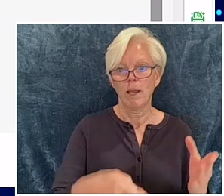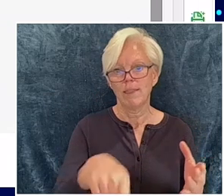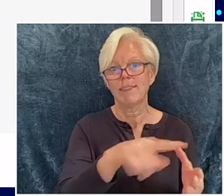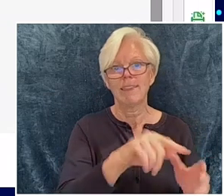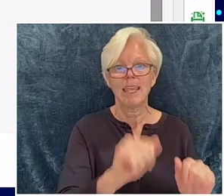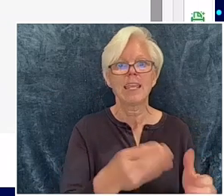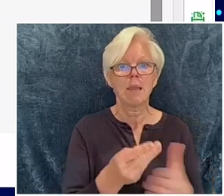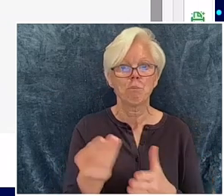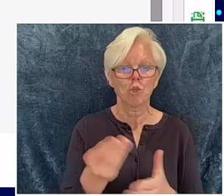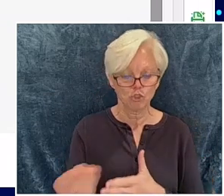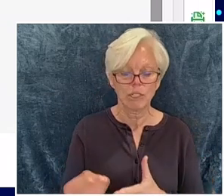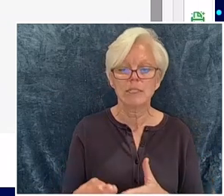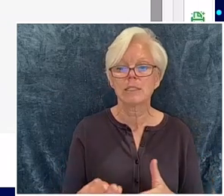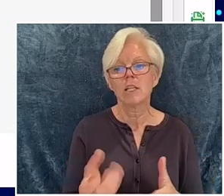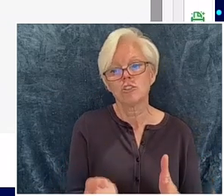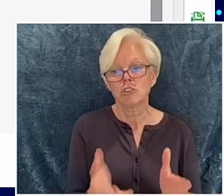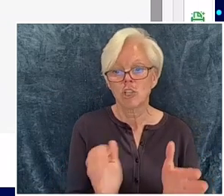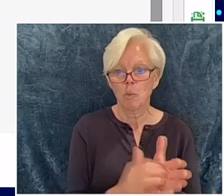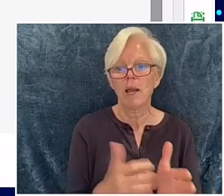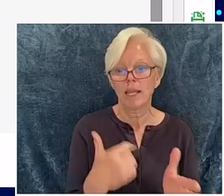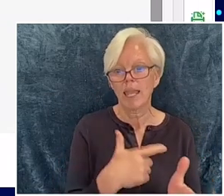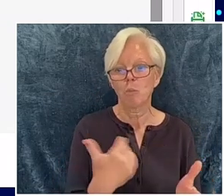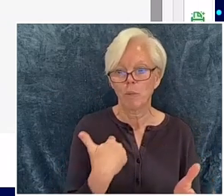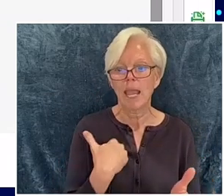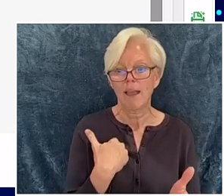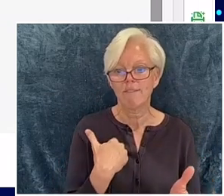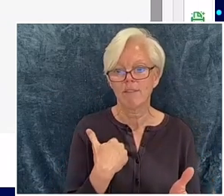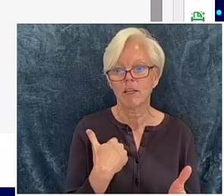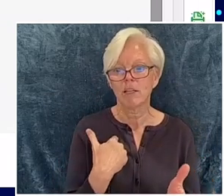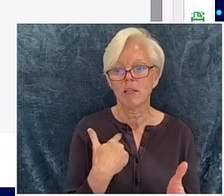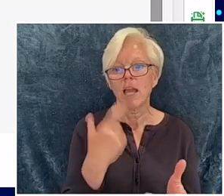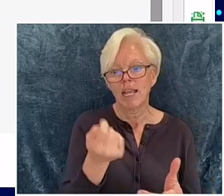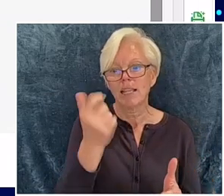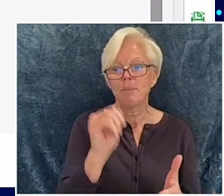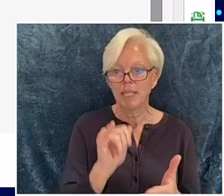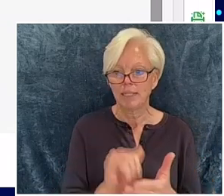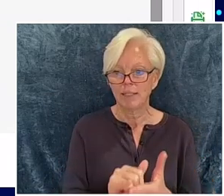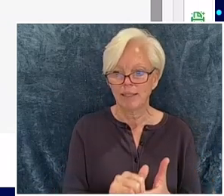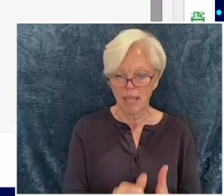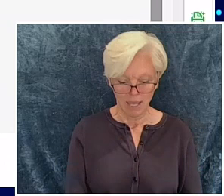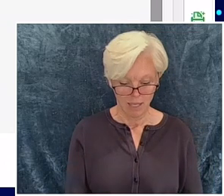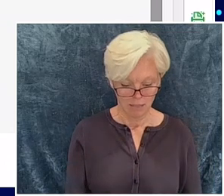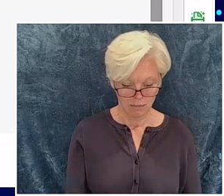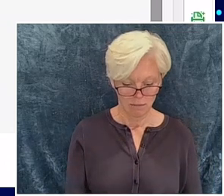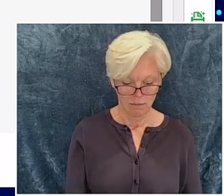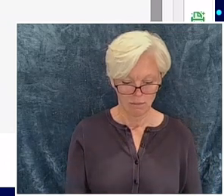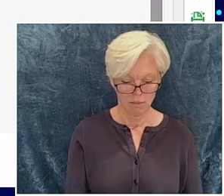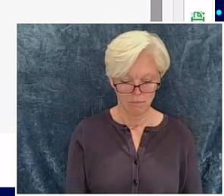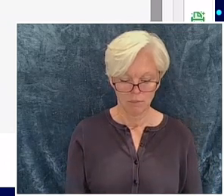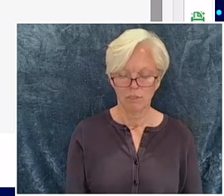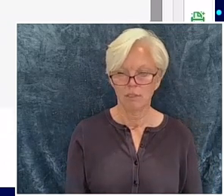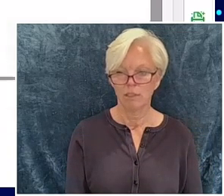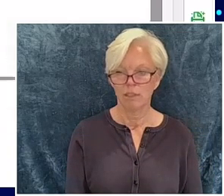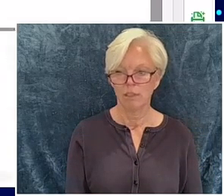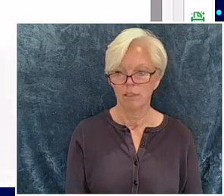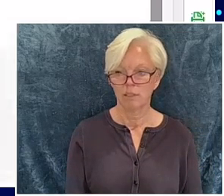So we again, have eliminated that. Let's move on to the next change.